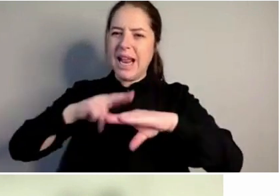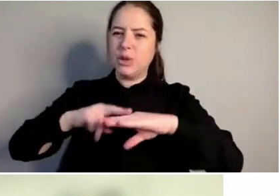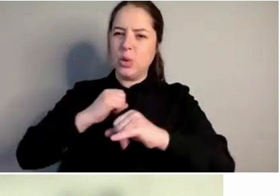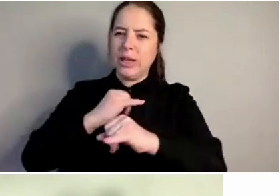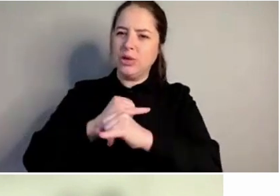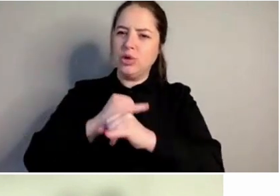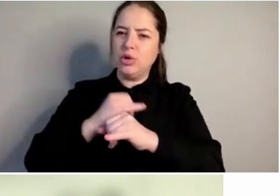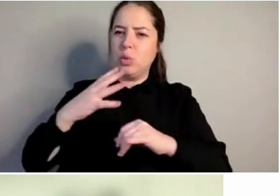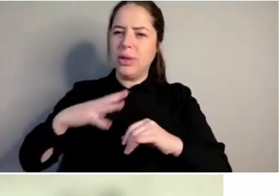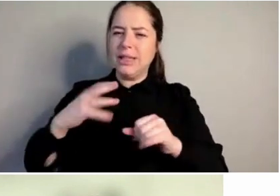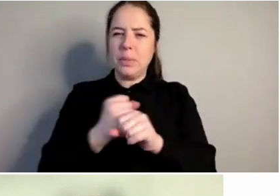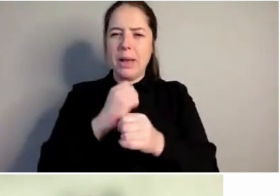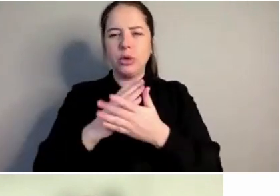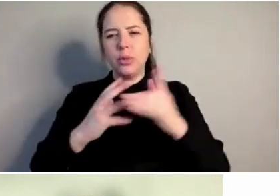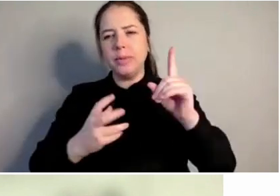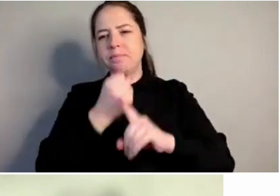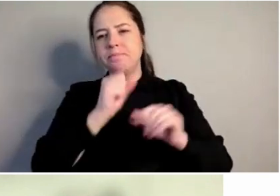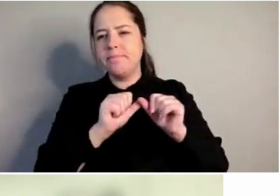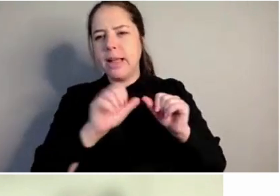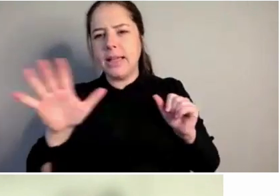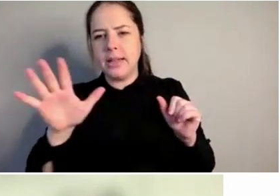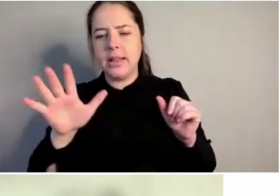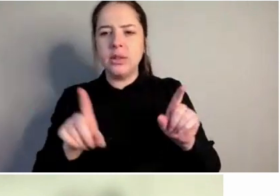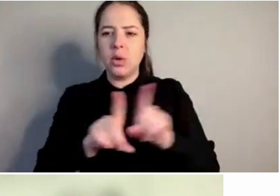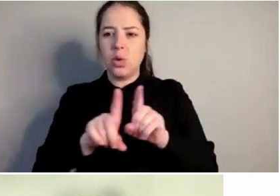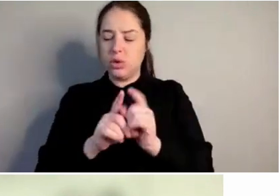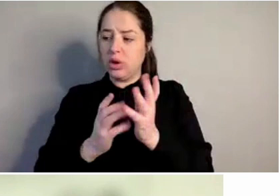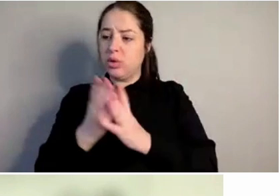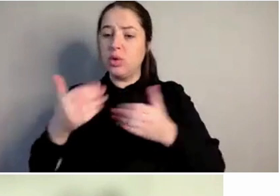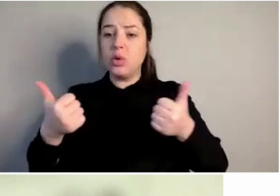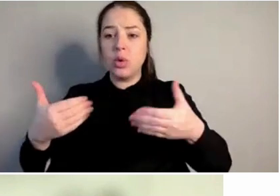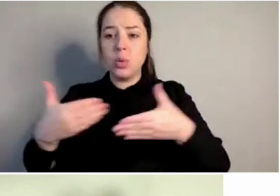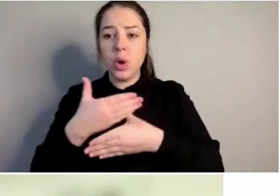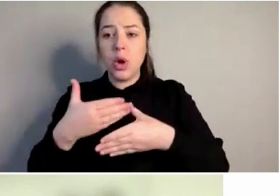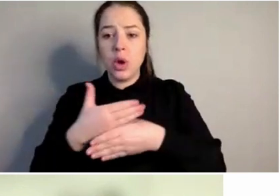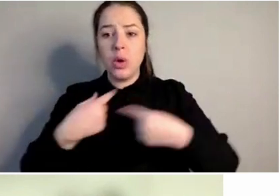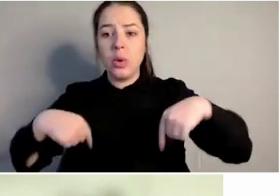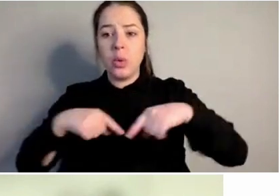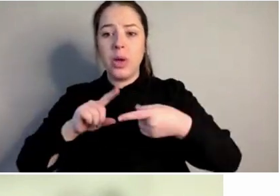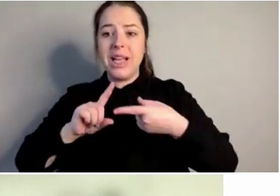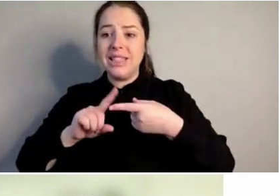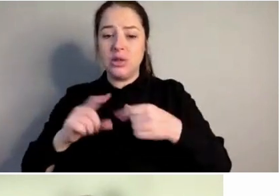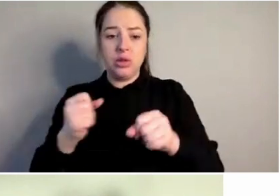And then in that sense, through doing good work, we need to continue to make a good case,